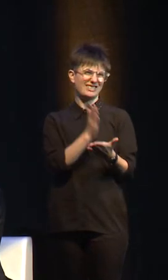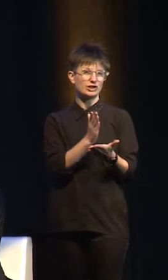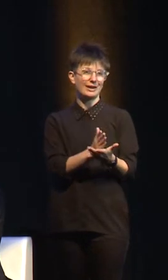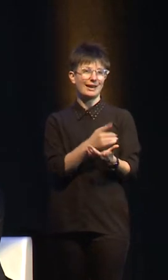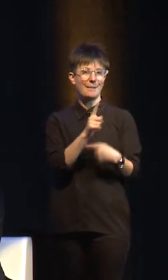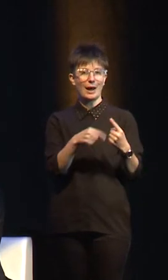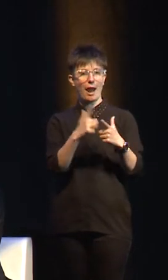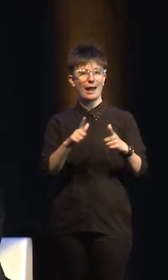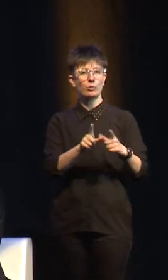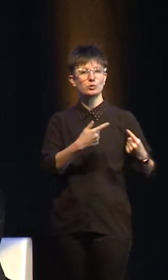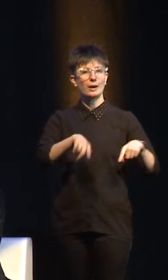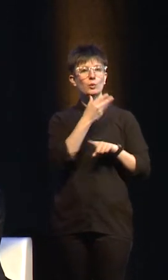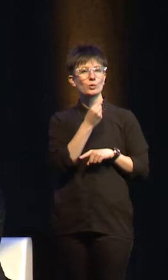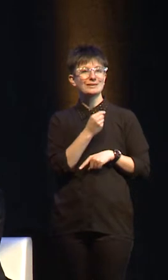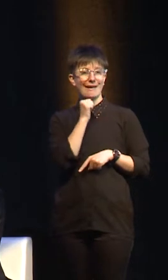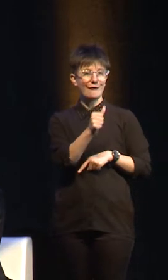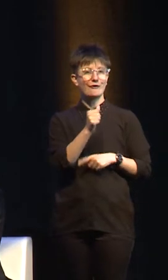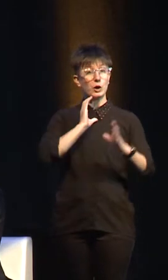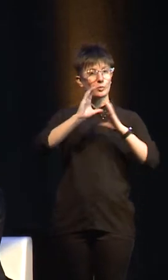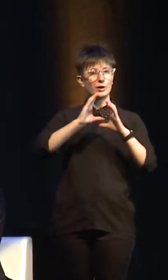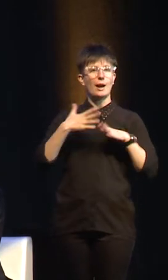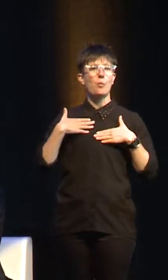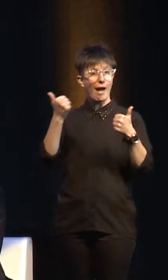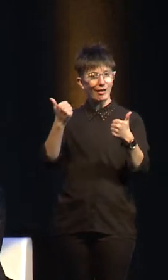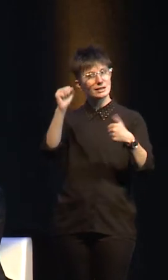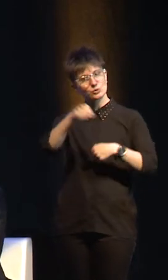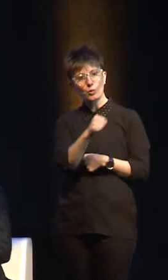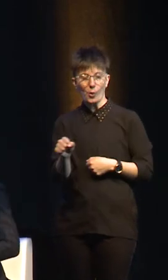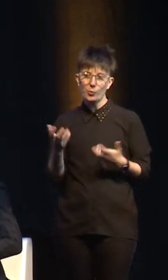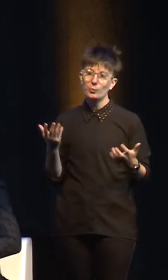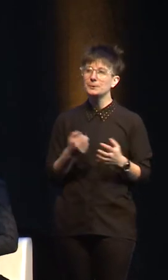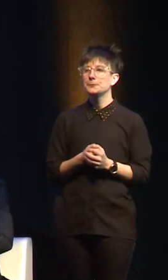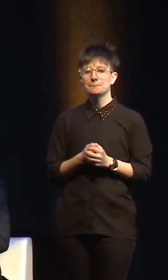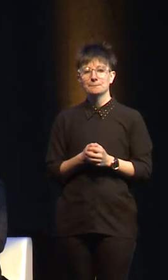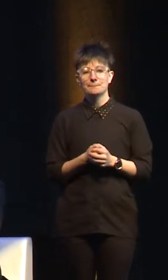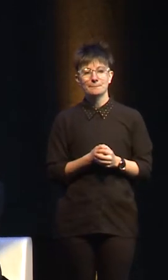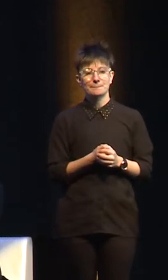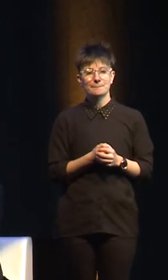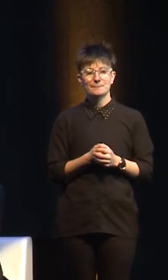we use and whether it's actually communicating what needs what needs to happen, and you know